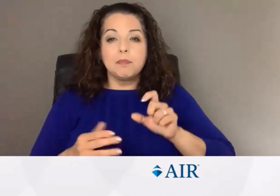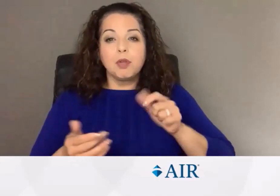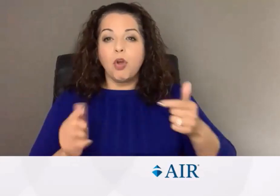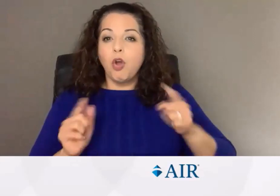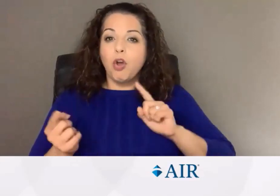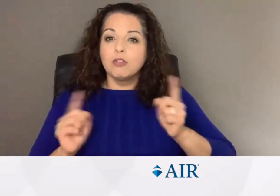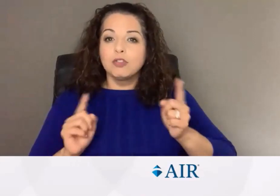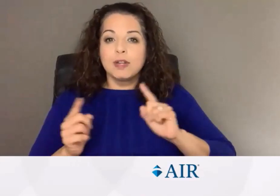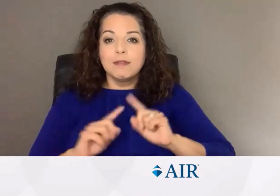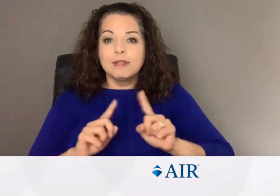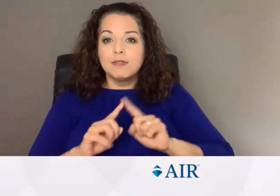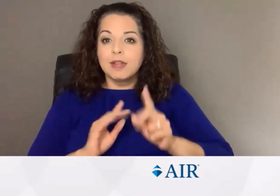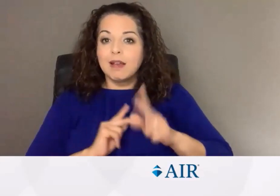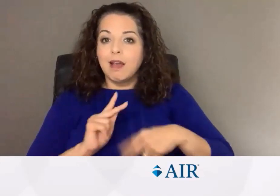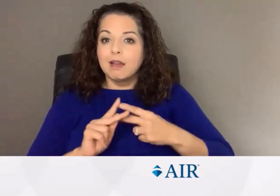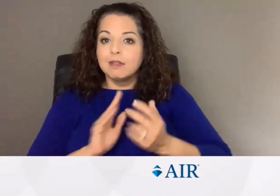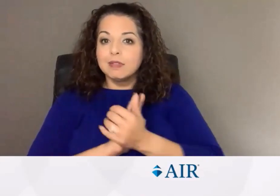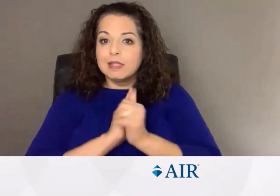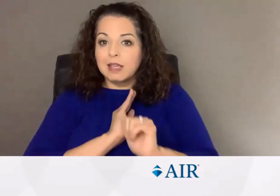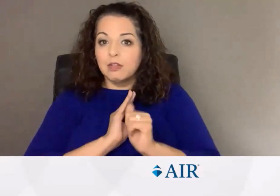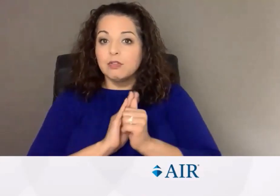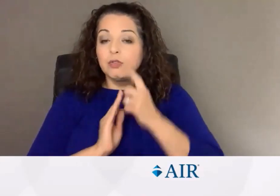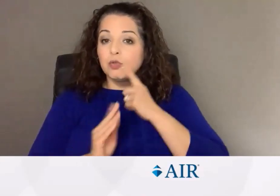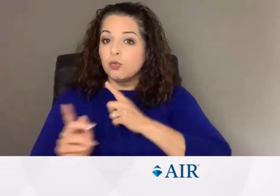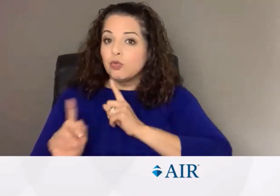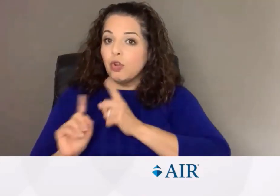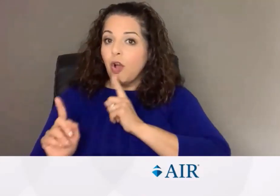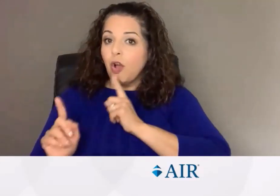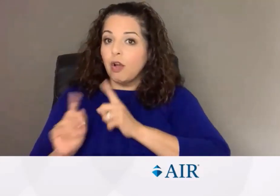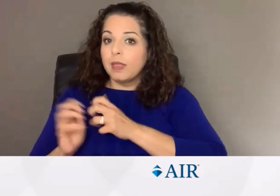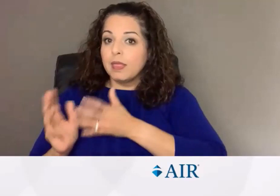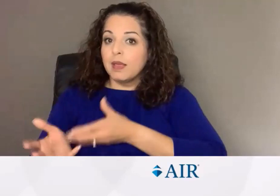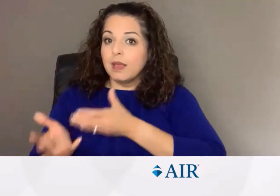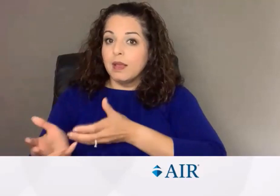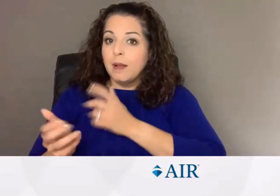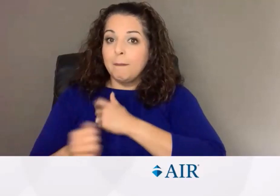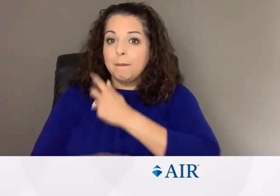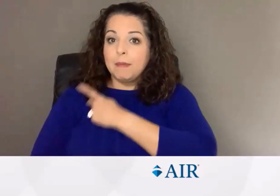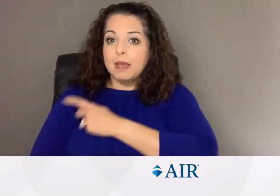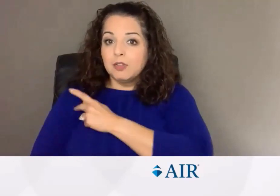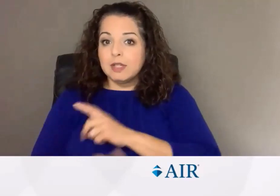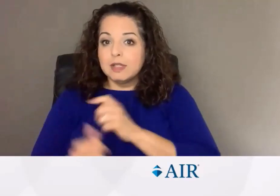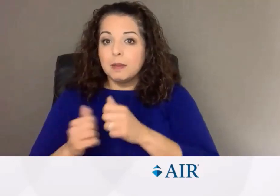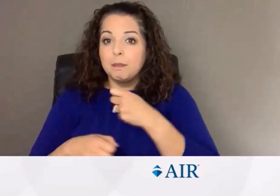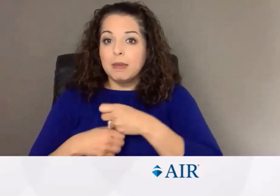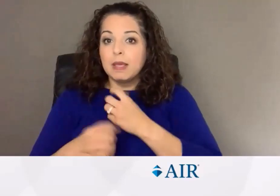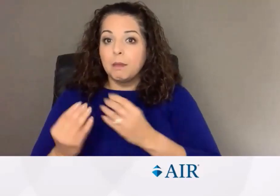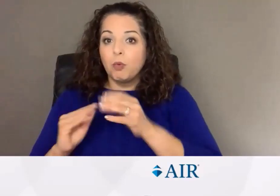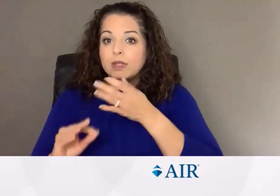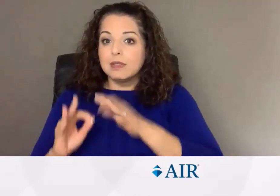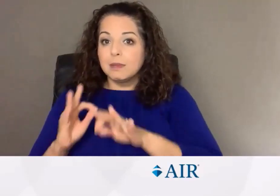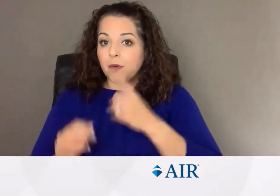or different type of skills to talk to patients and make it more simple to them. Interesting.